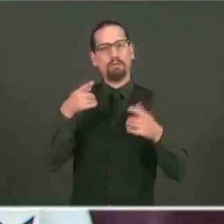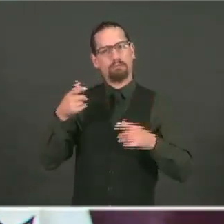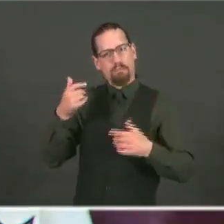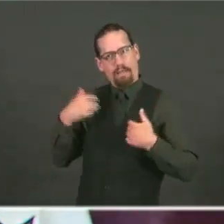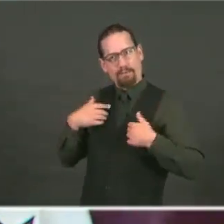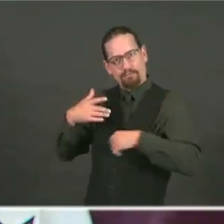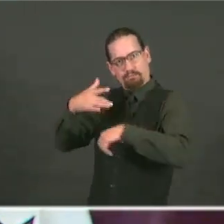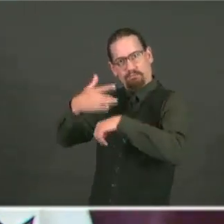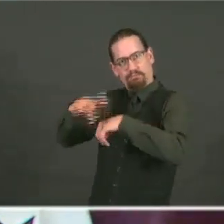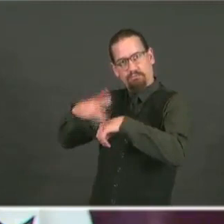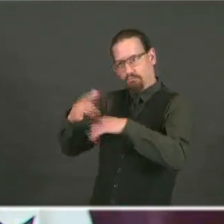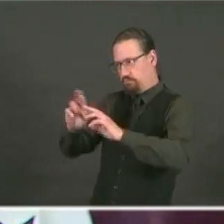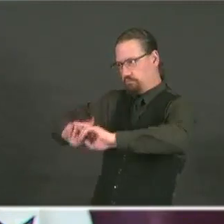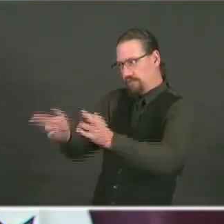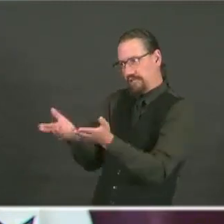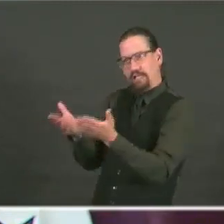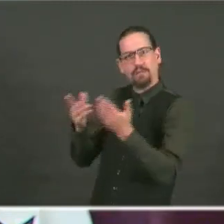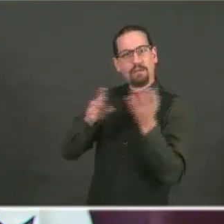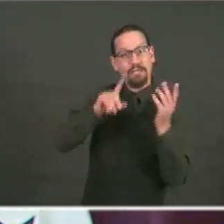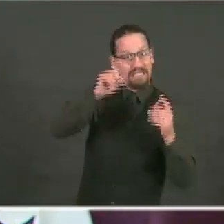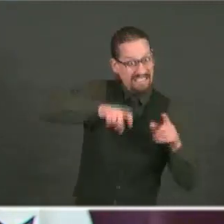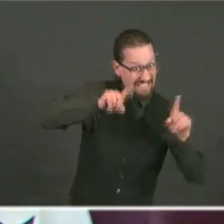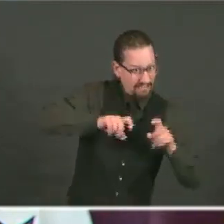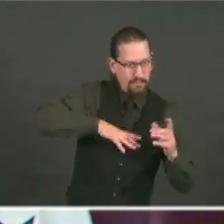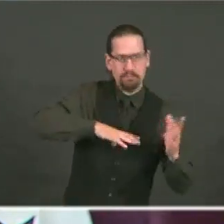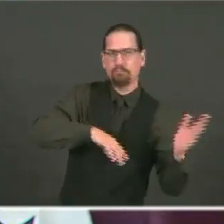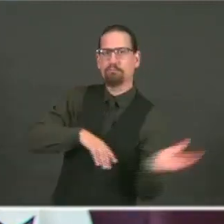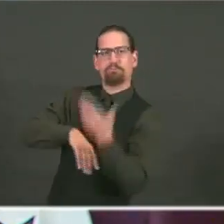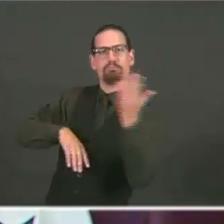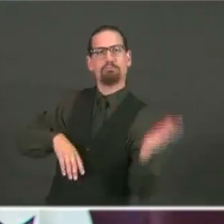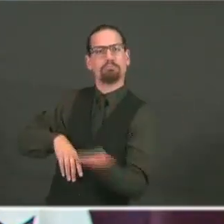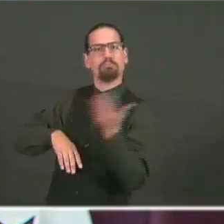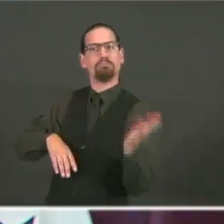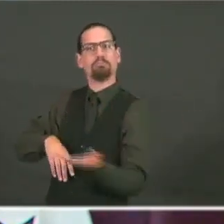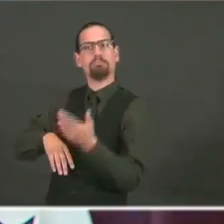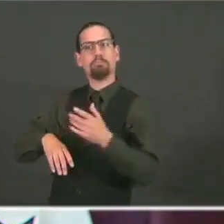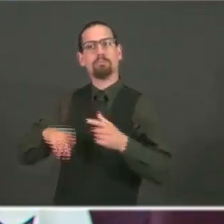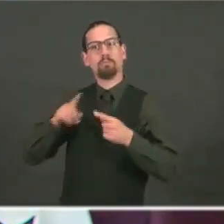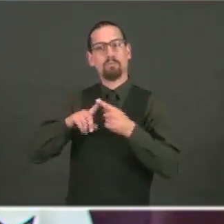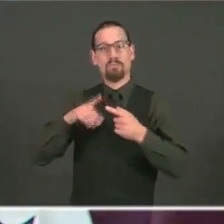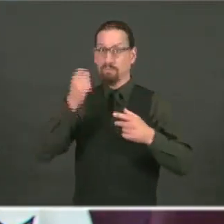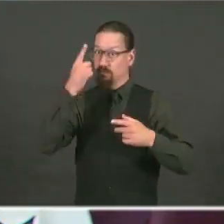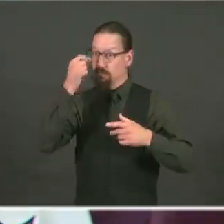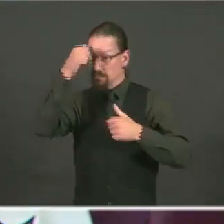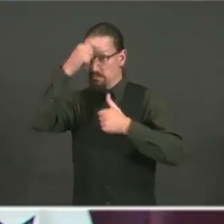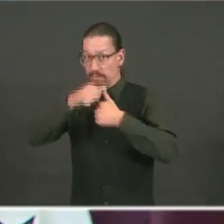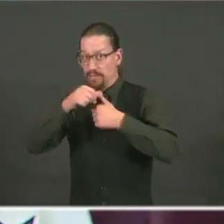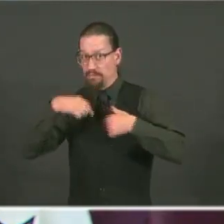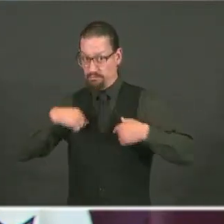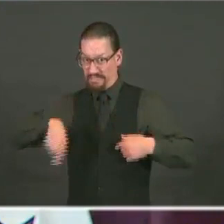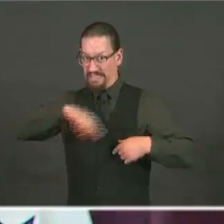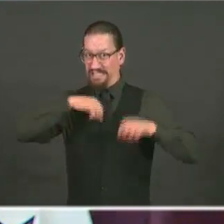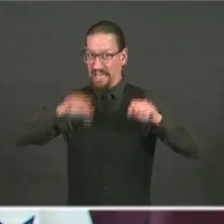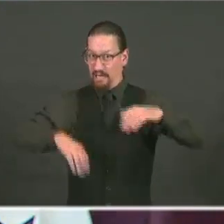LOT IN ONE WEEK. WE HAVE THE CAPACITY AND THE